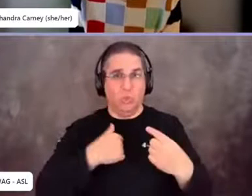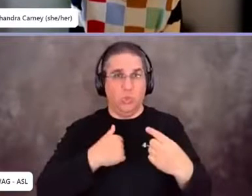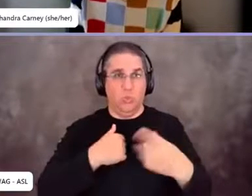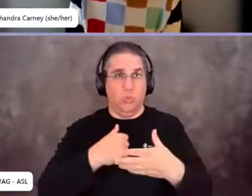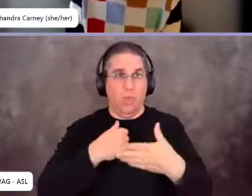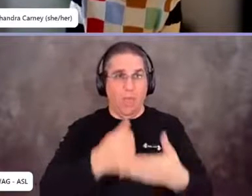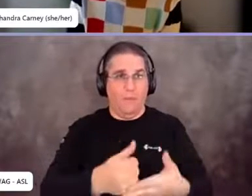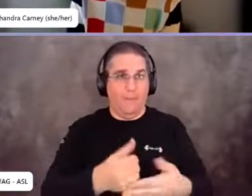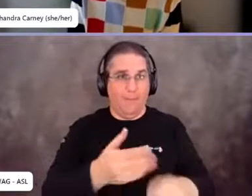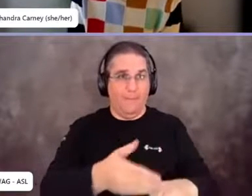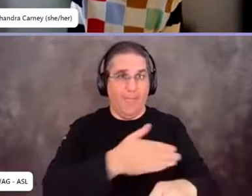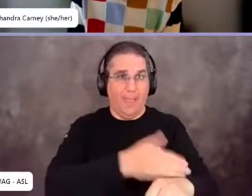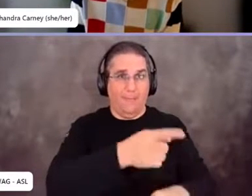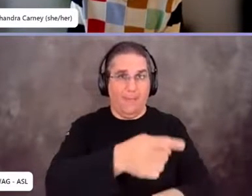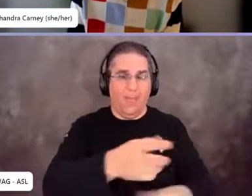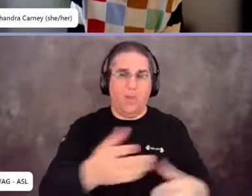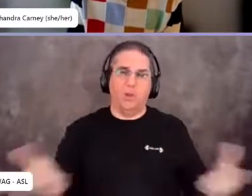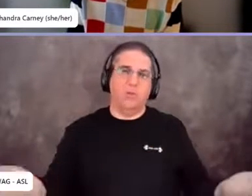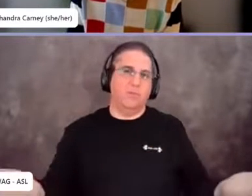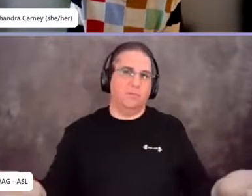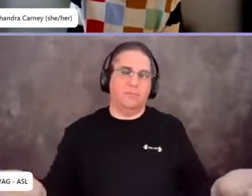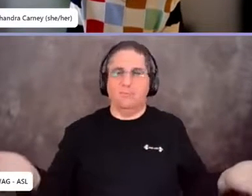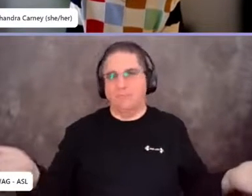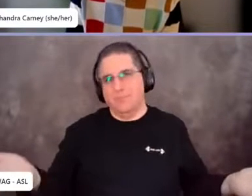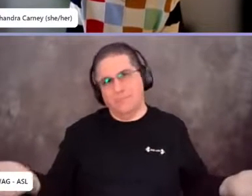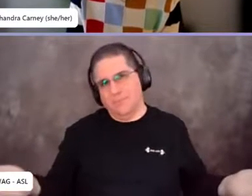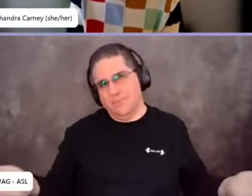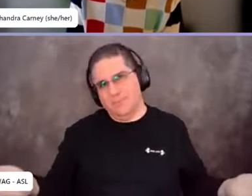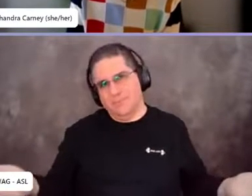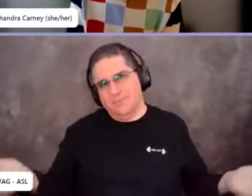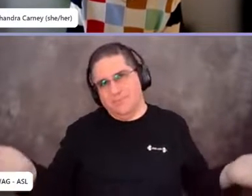more usable, when everyone is doing the job day-to-day is